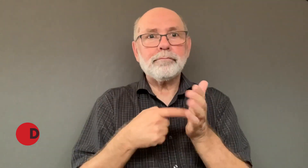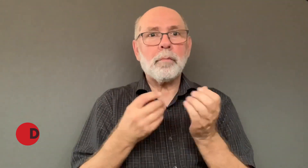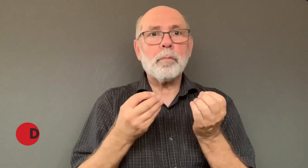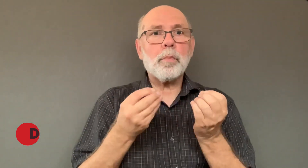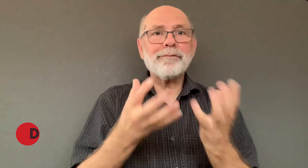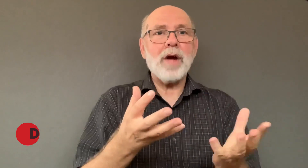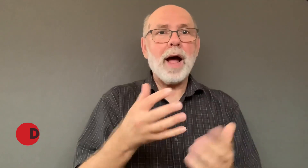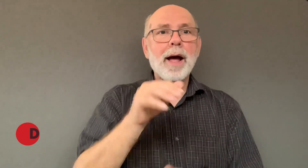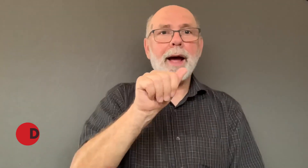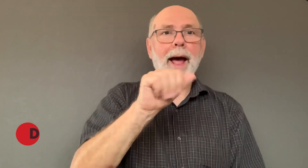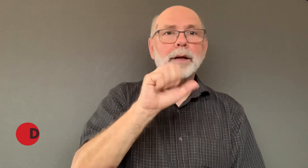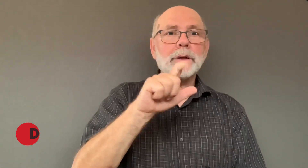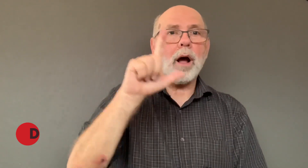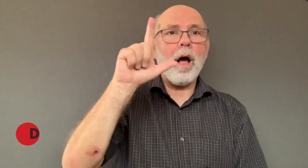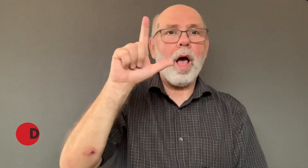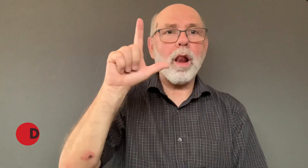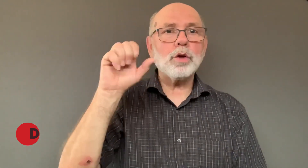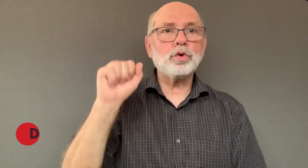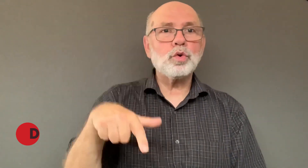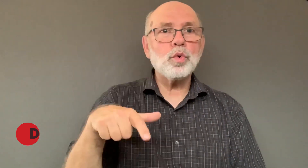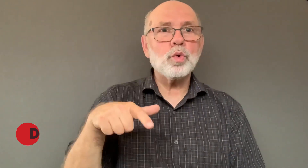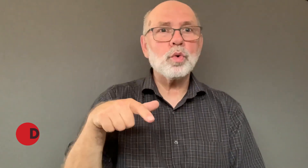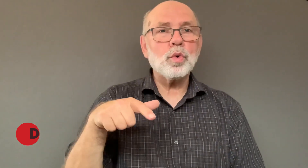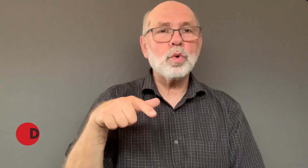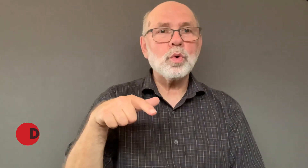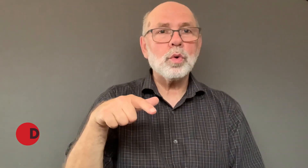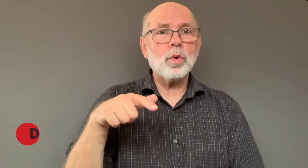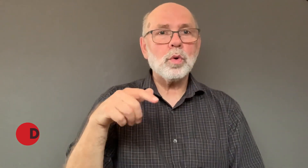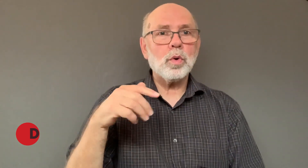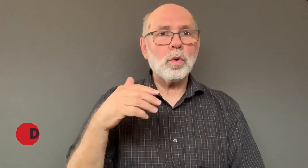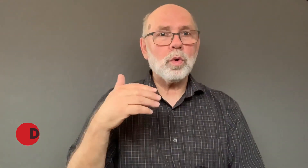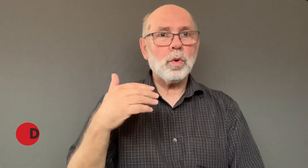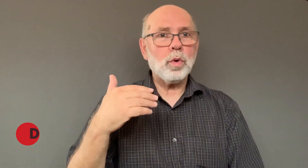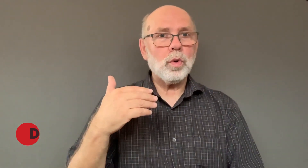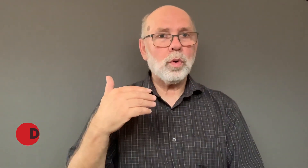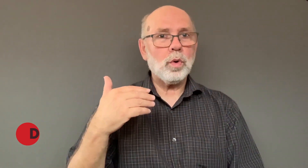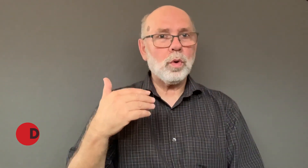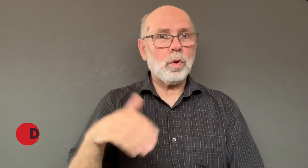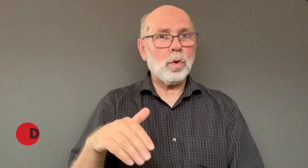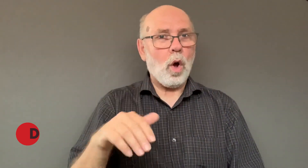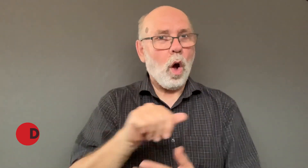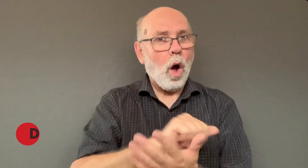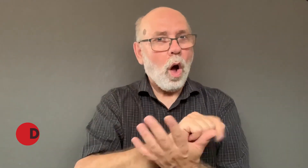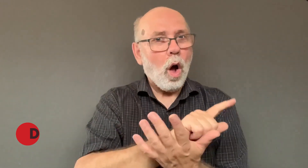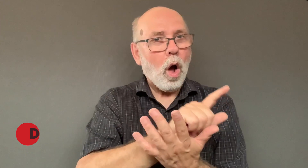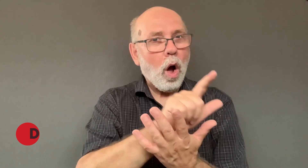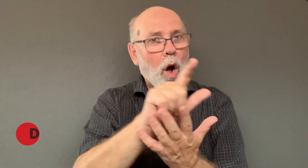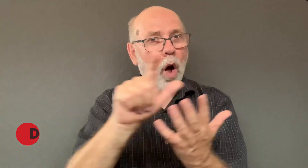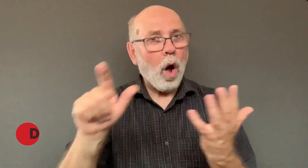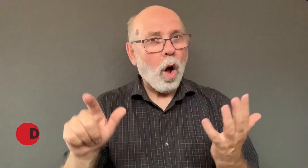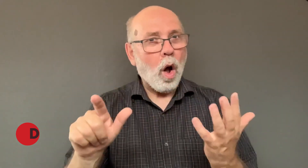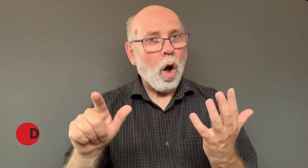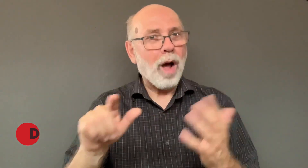to provide ASL and LSQ access.